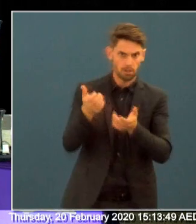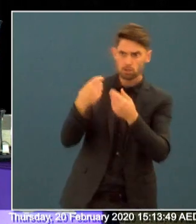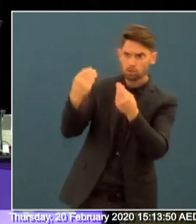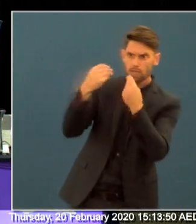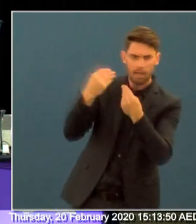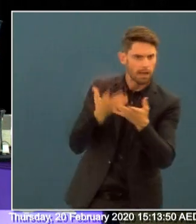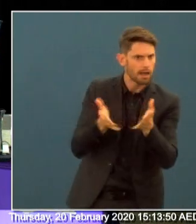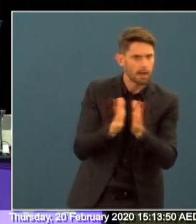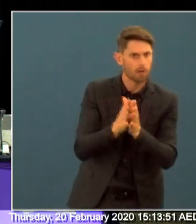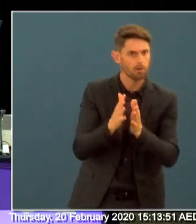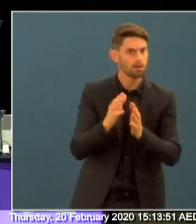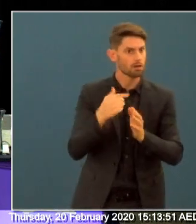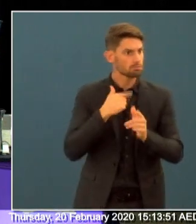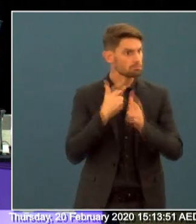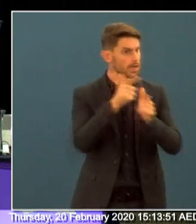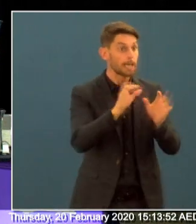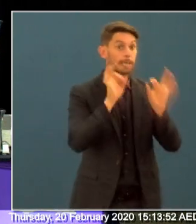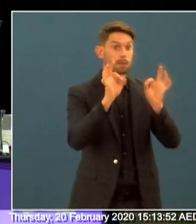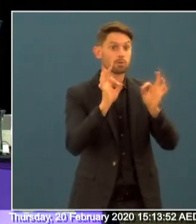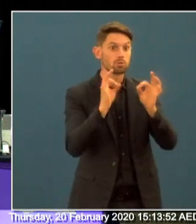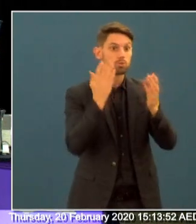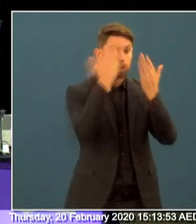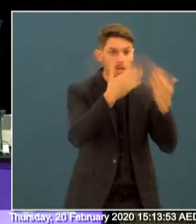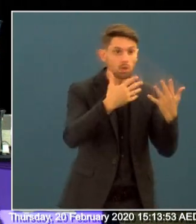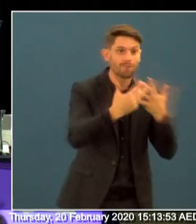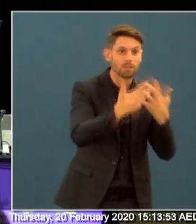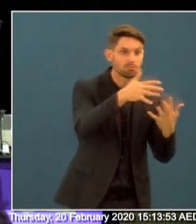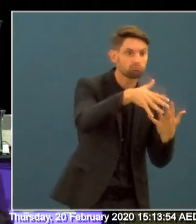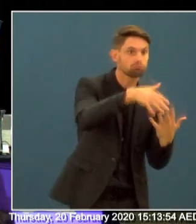Can I undertake a degree that specialises in that, as I could if